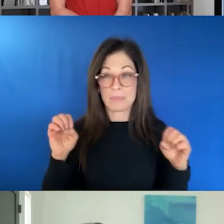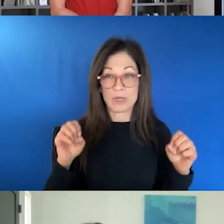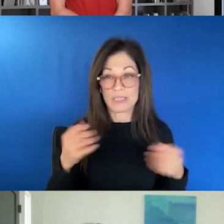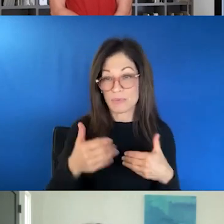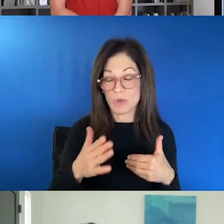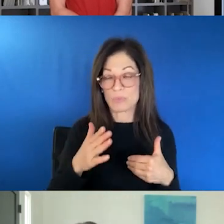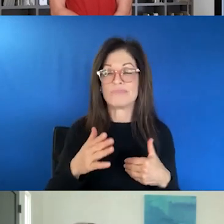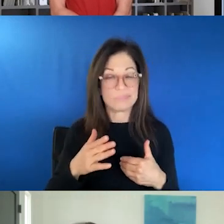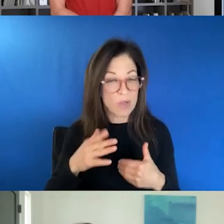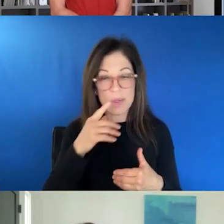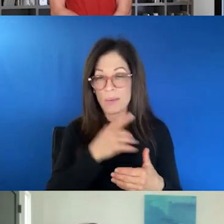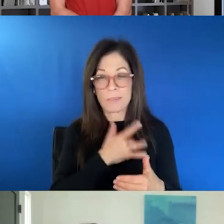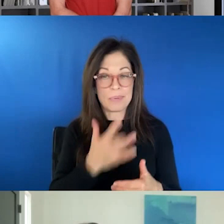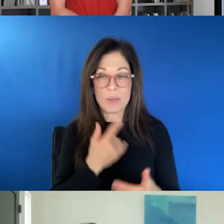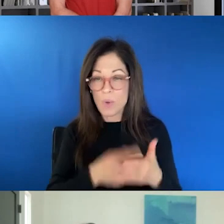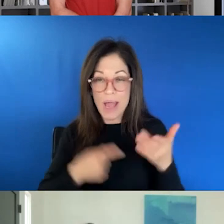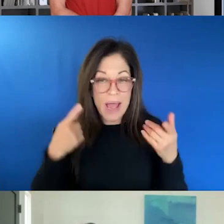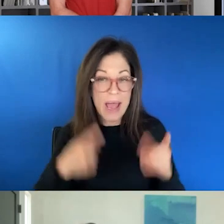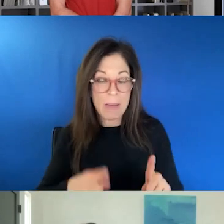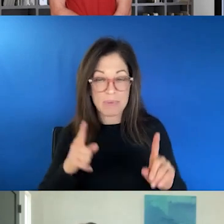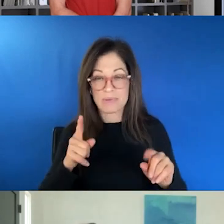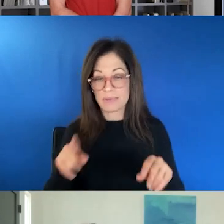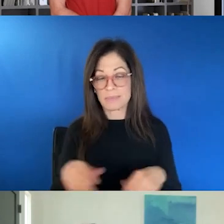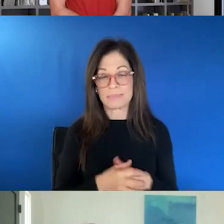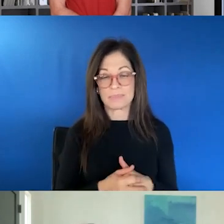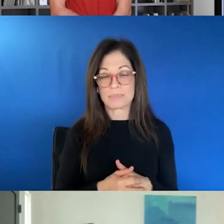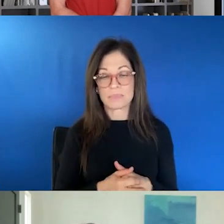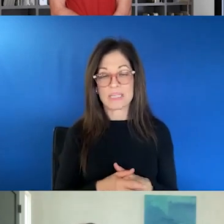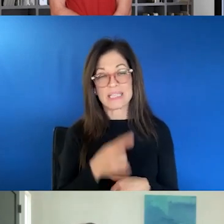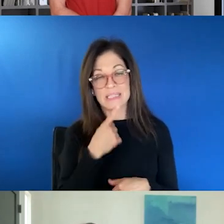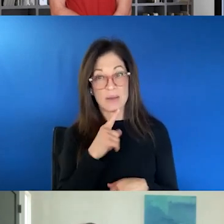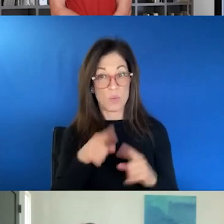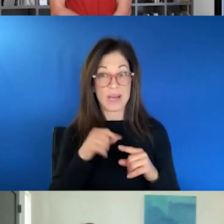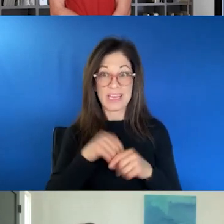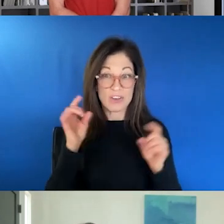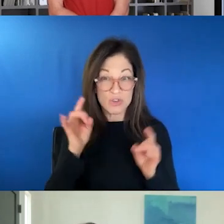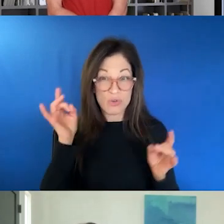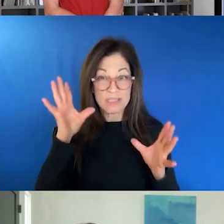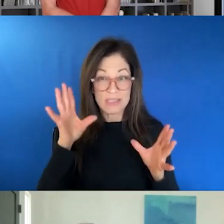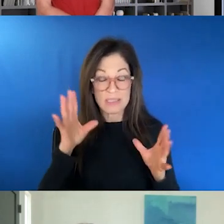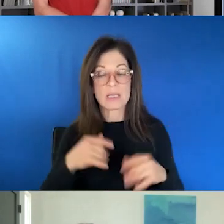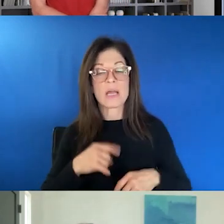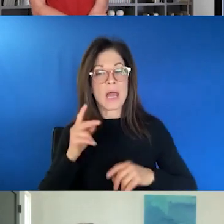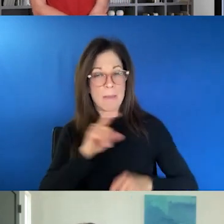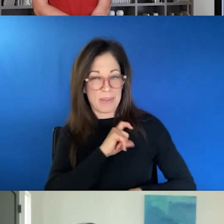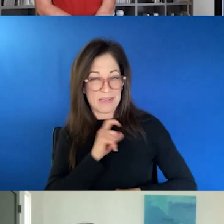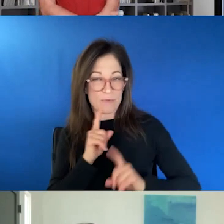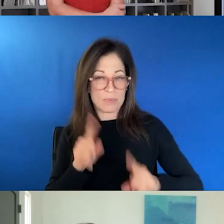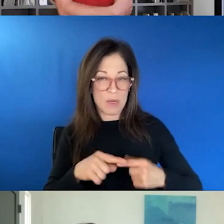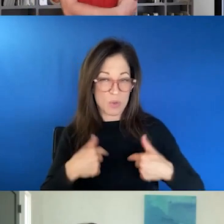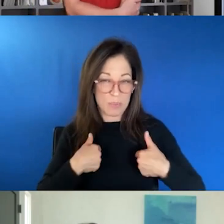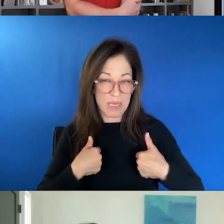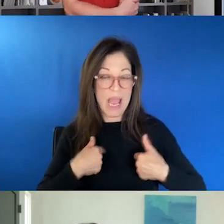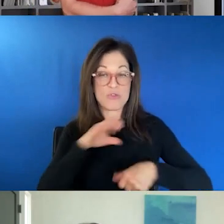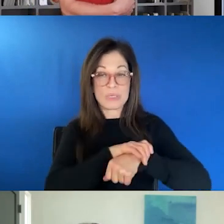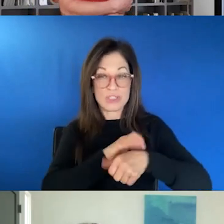RESPONDER. WHEN IN CRISIS, HE SAID, I HAVE BEEN TAKEN IN THE BACK OF POLICE